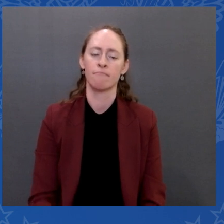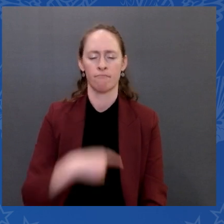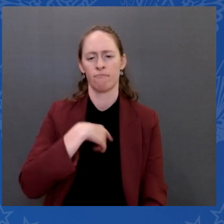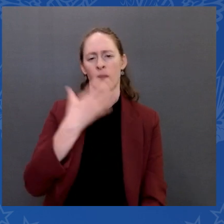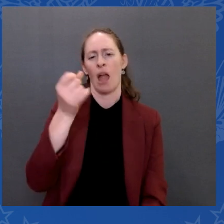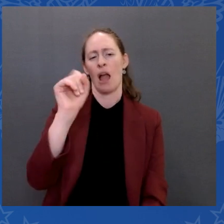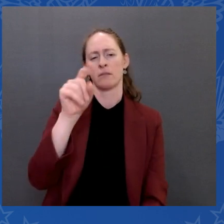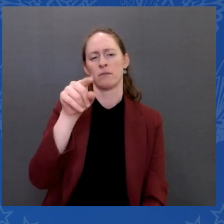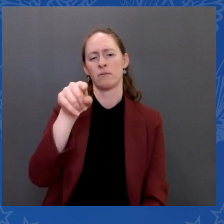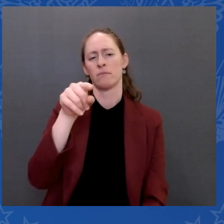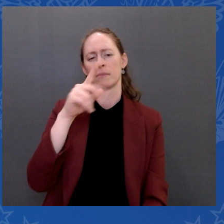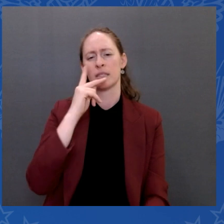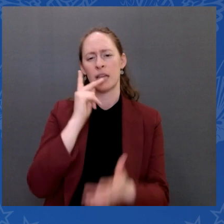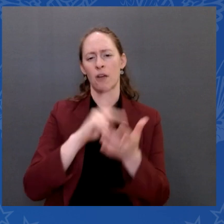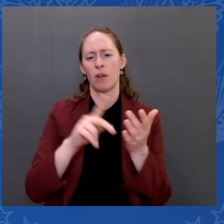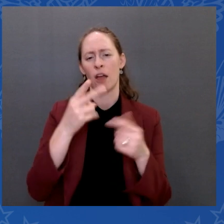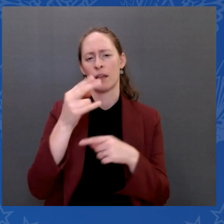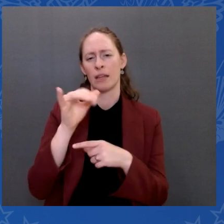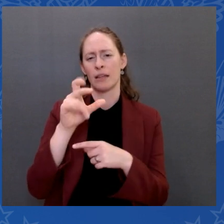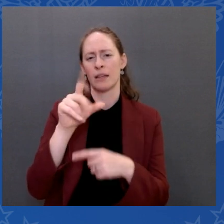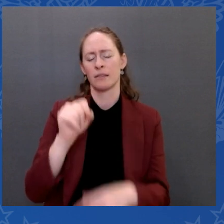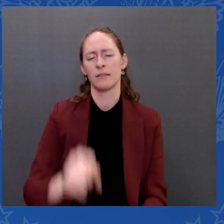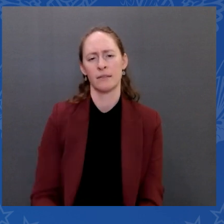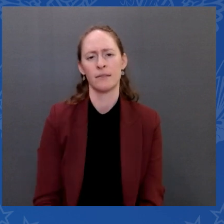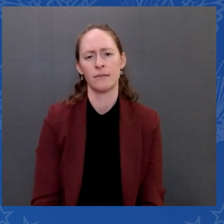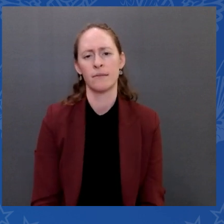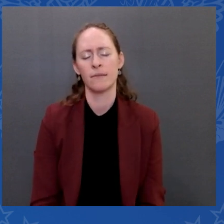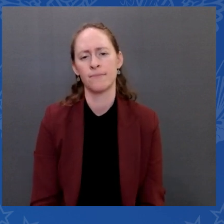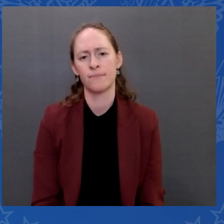and gave your views on the core security risks at play.